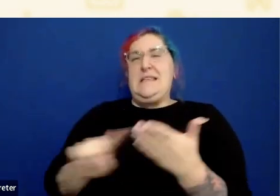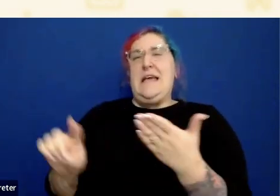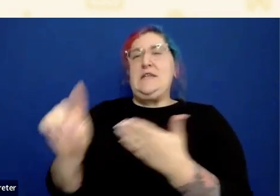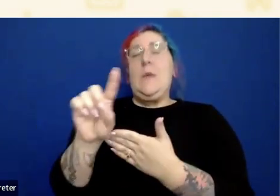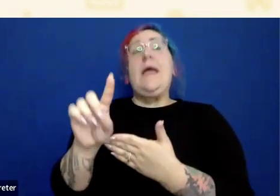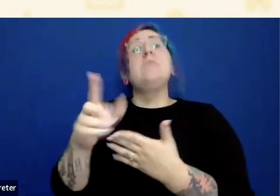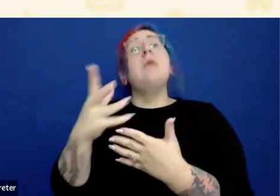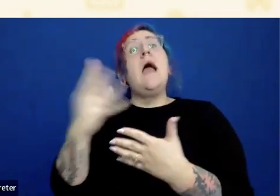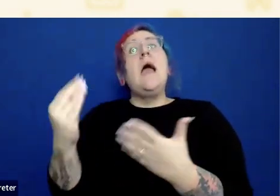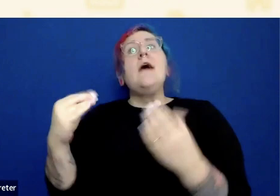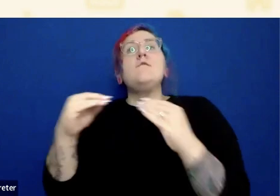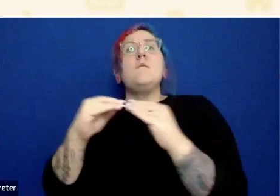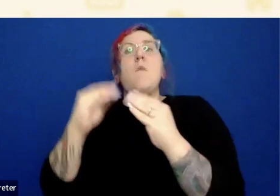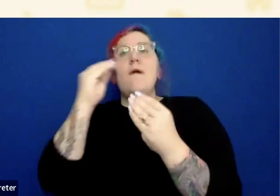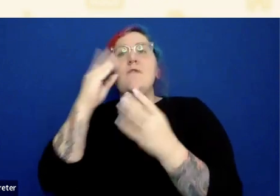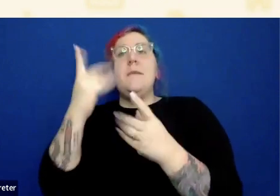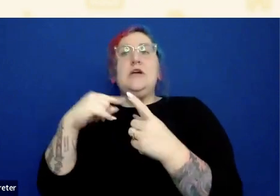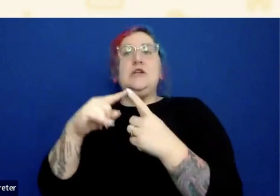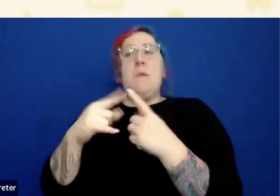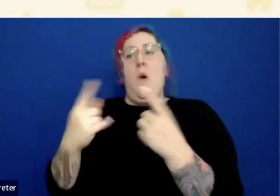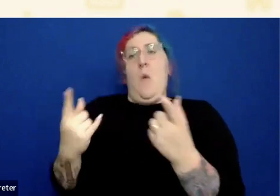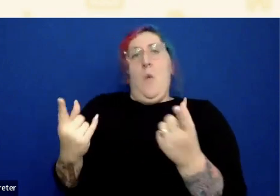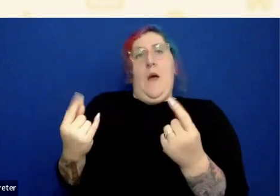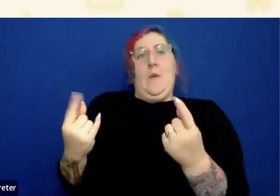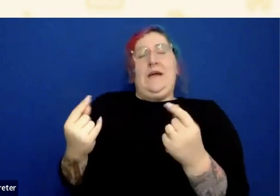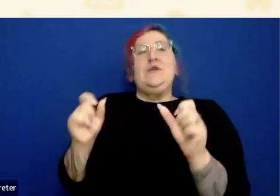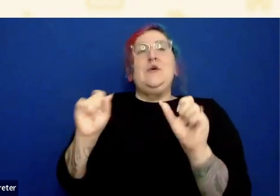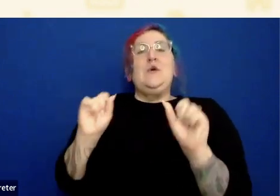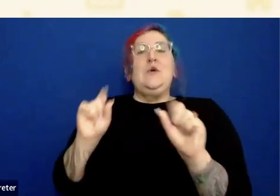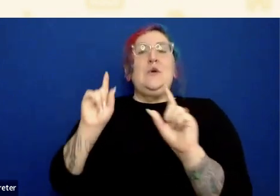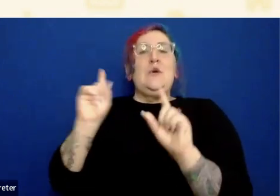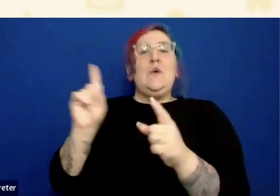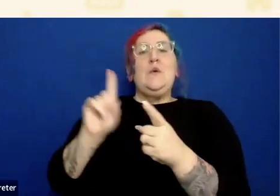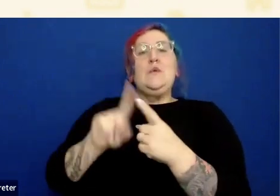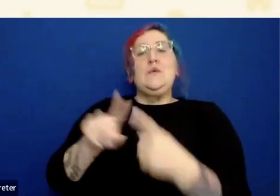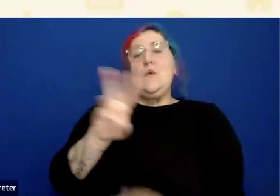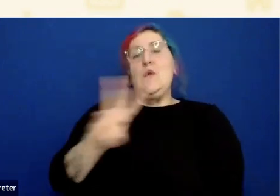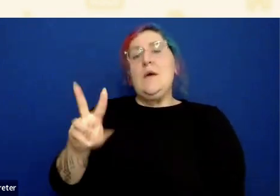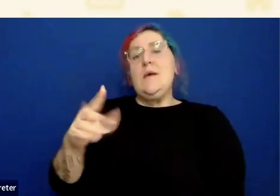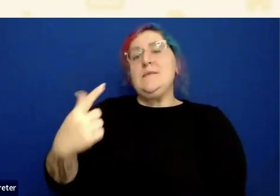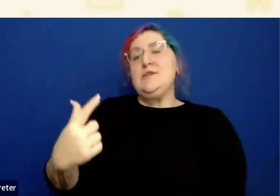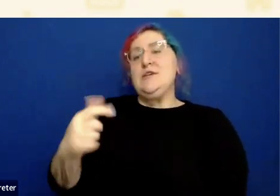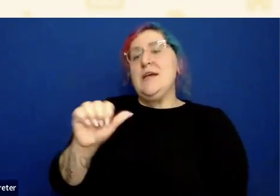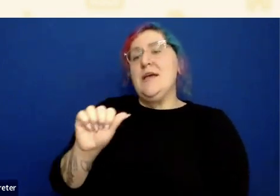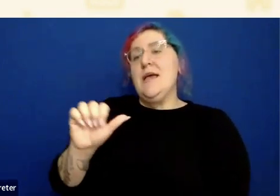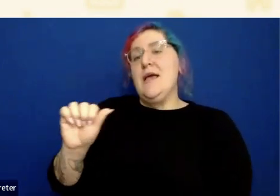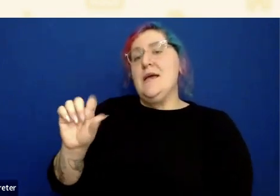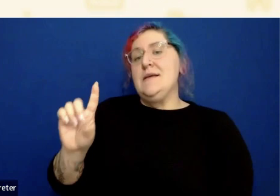you can go over to GAAD, which is G-A-A-D dot foundation.